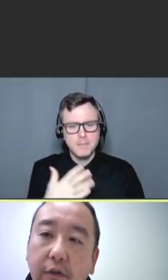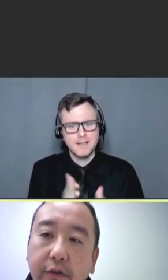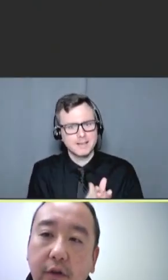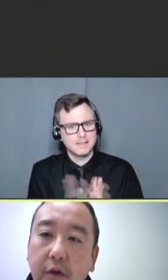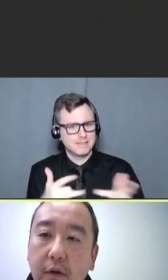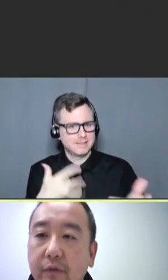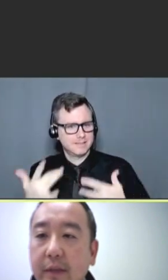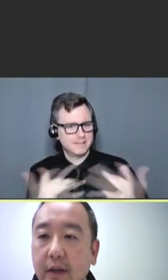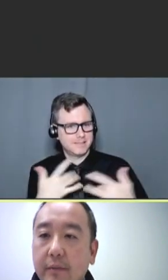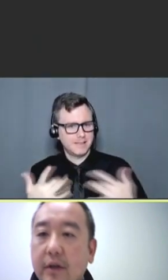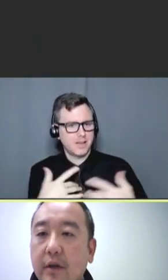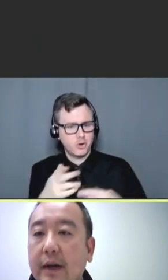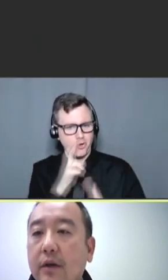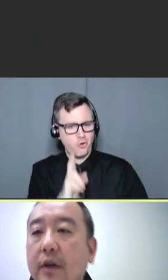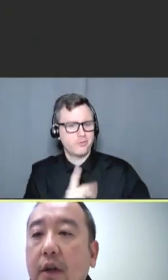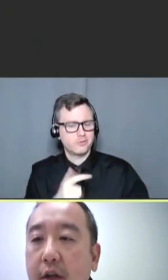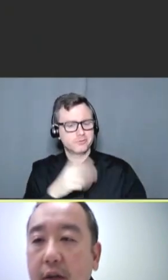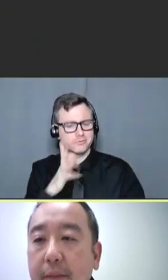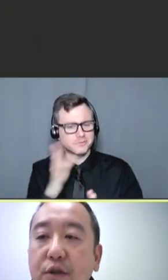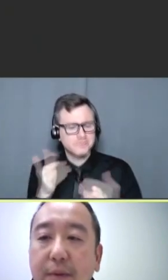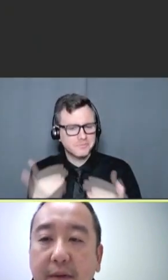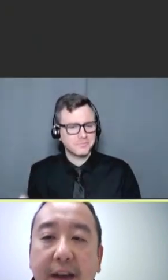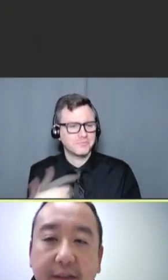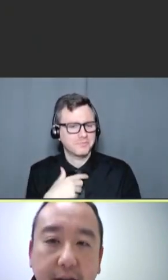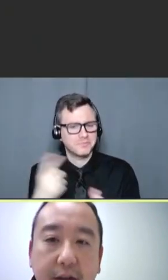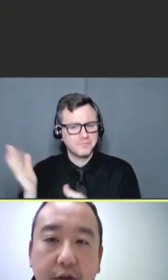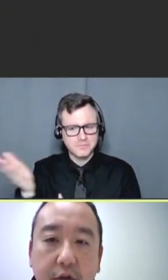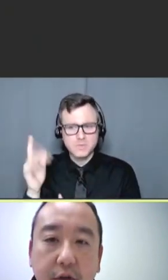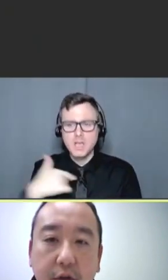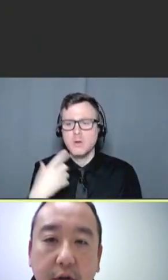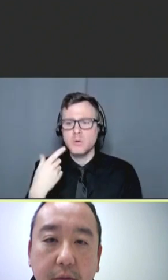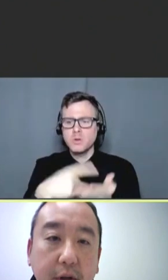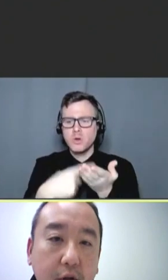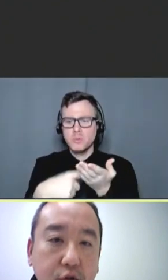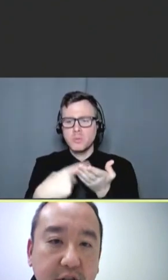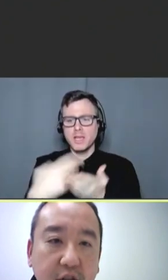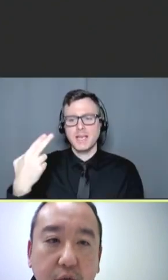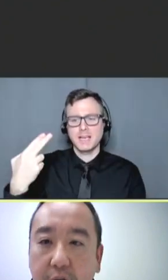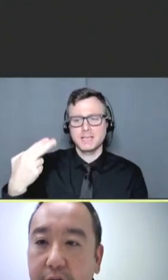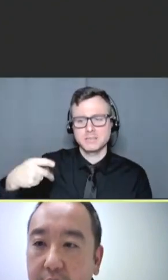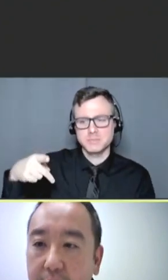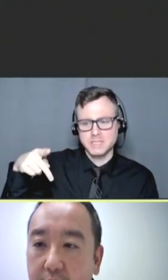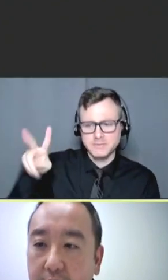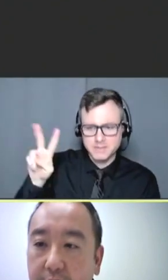also. I'll be speaking a bit about HPV vaccination in the LGBTQ+ communities.